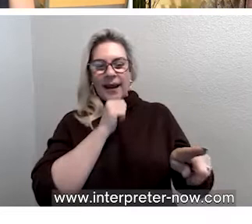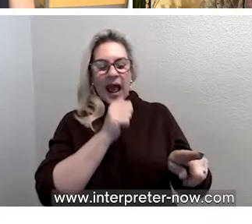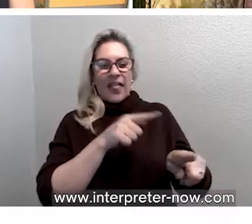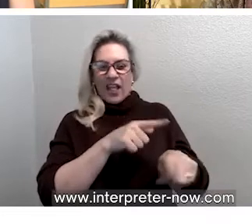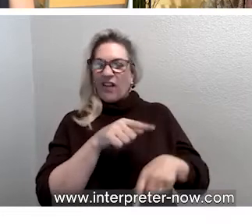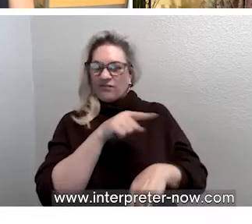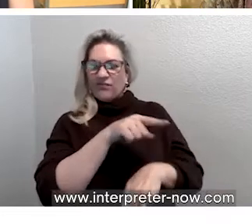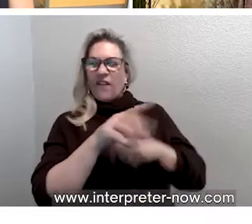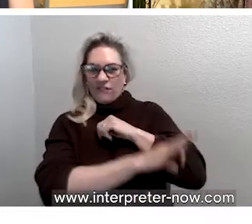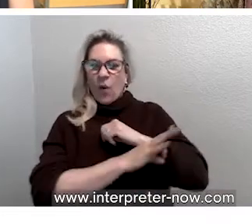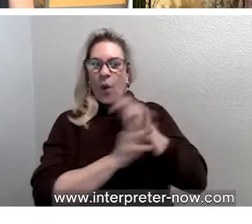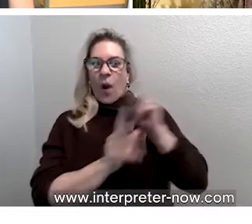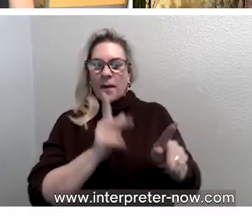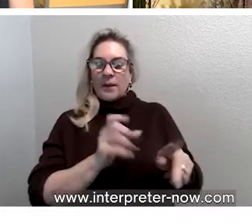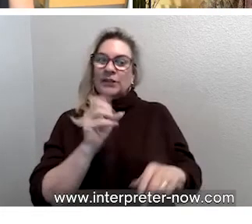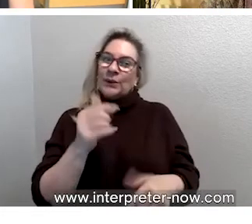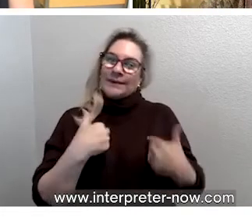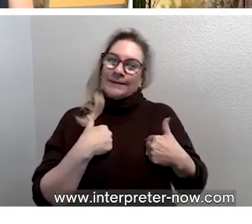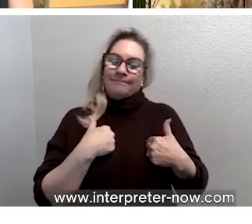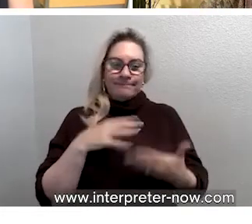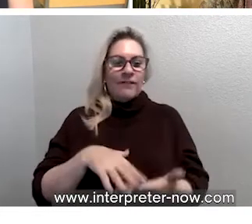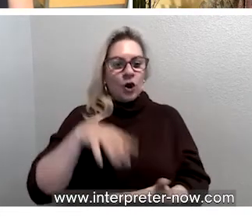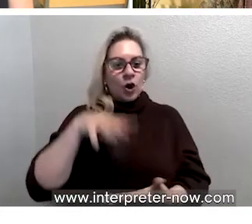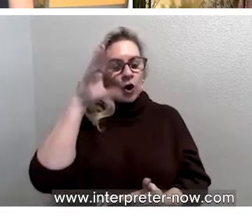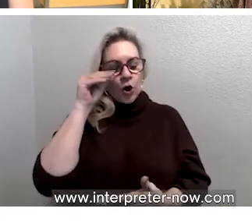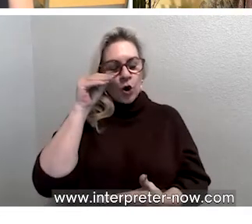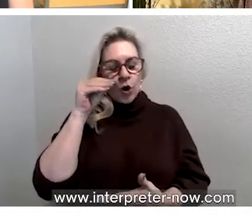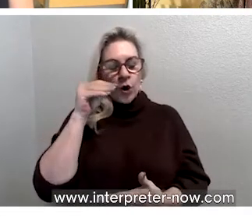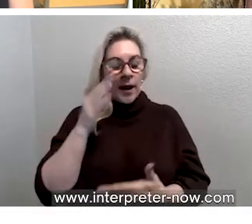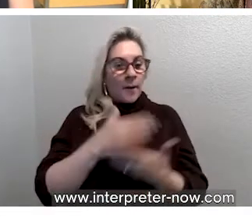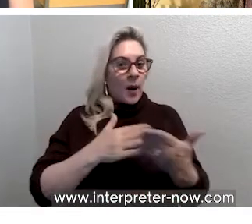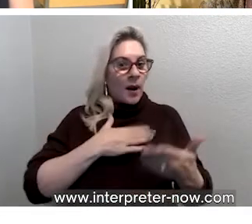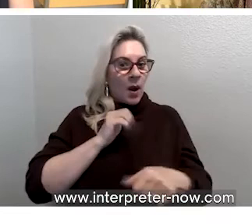So, it's something that I've learned as a part of my work that I have to clarify because,